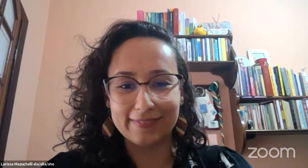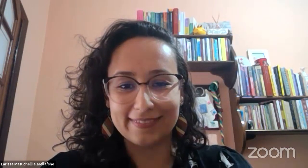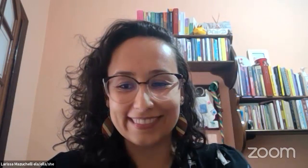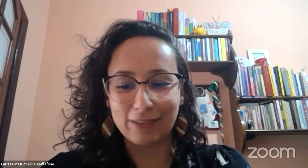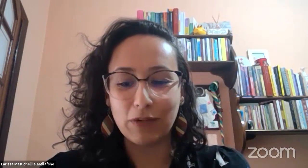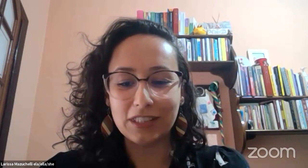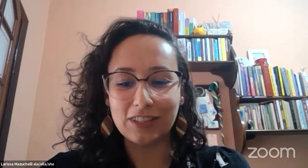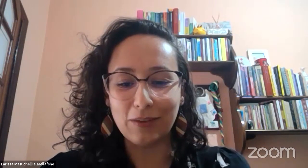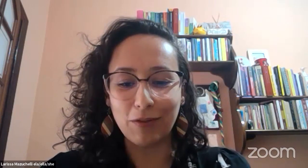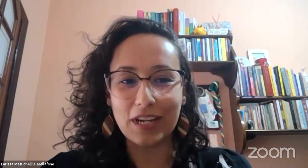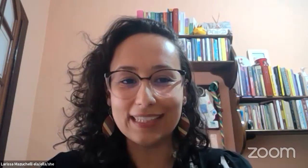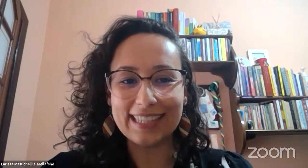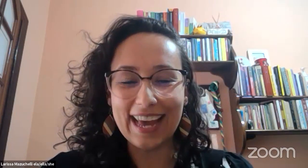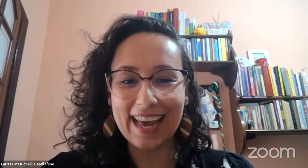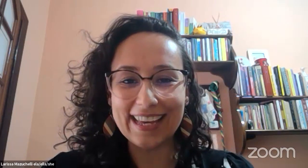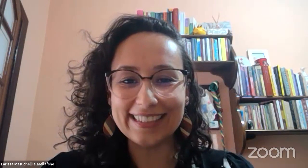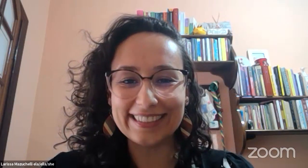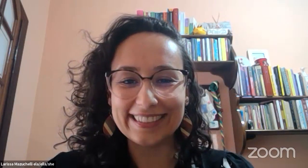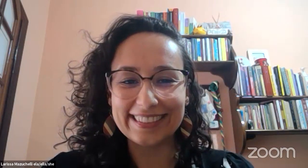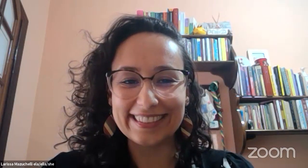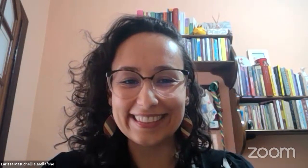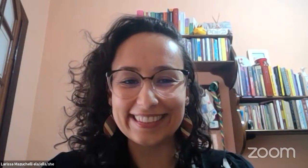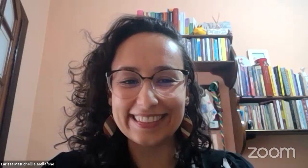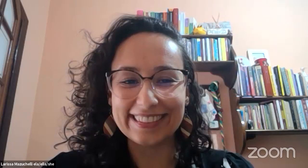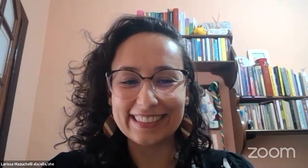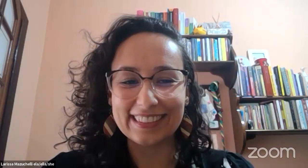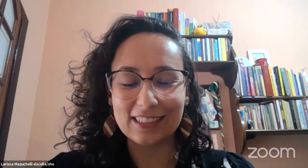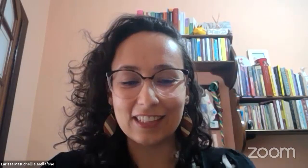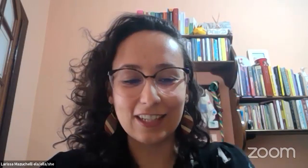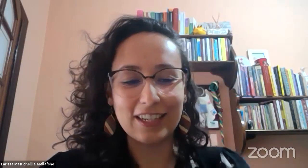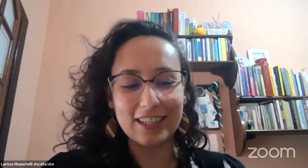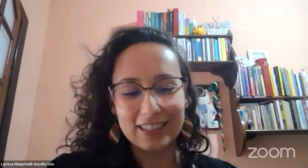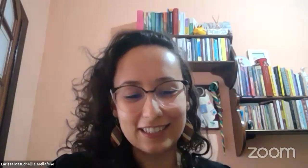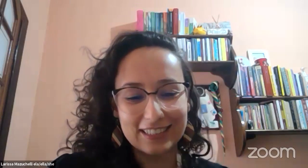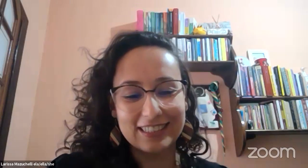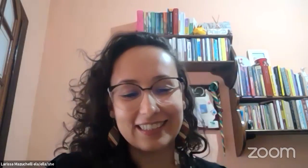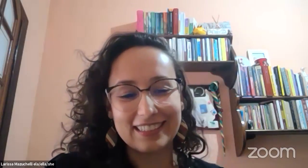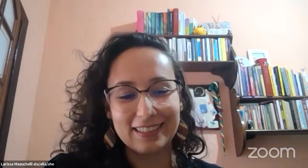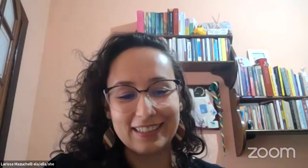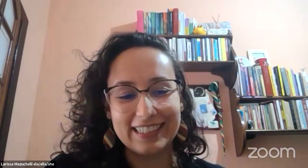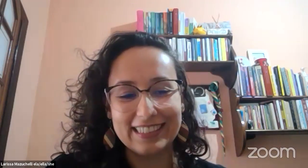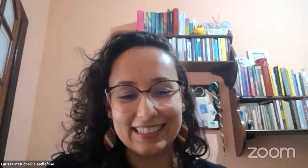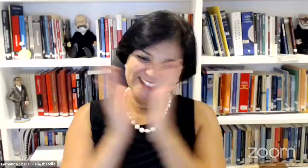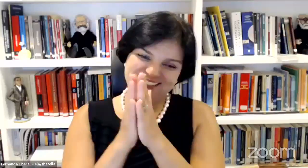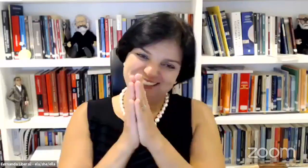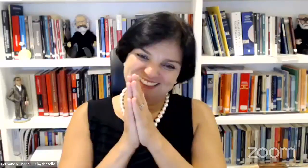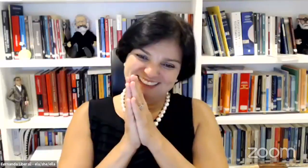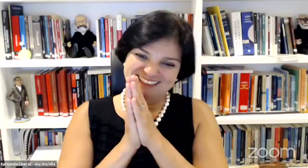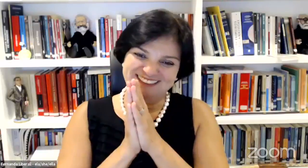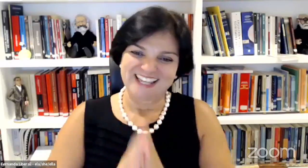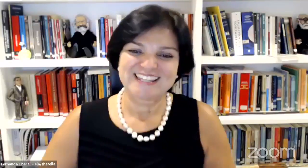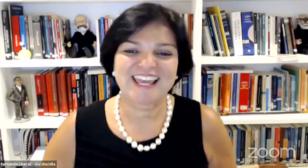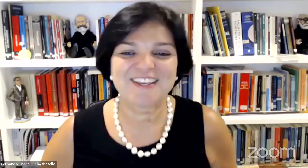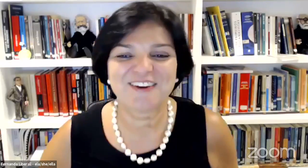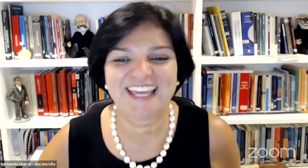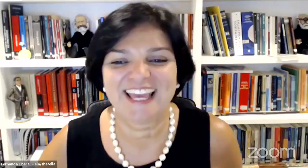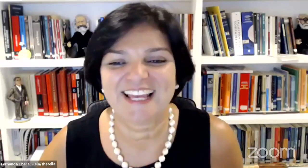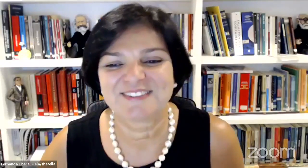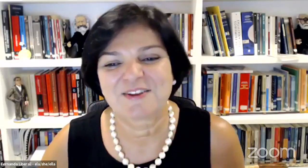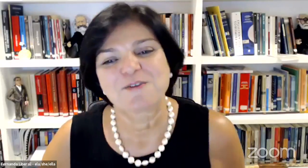one another one just a second. second 123 years 123. Yay. Good. Right